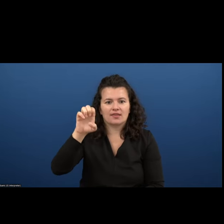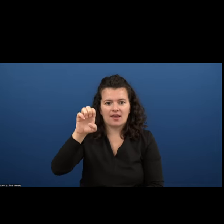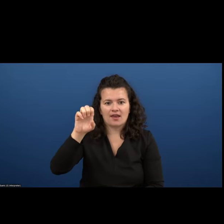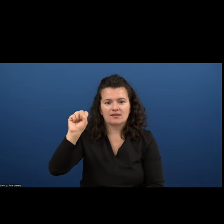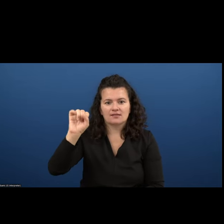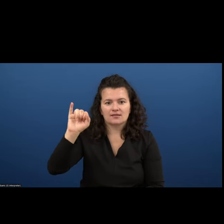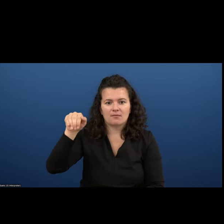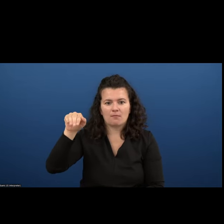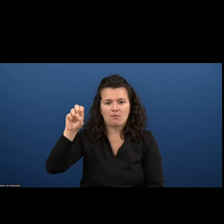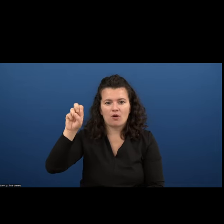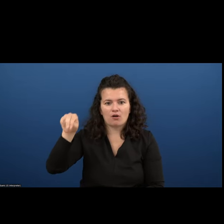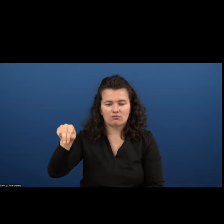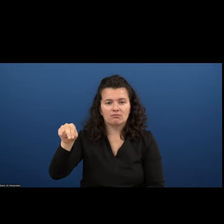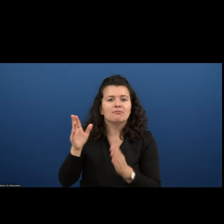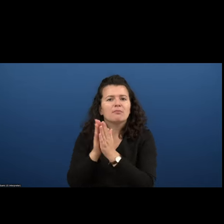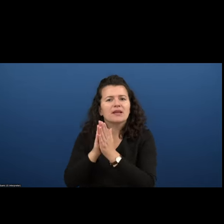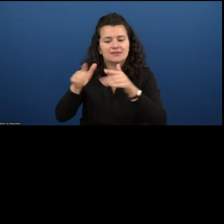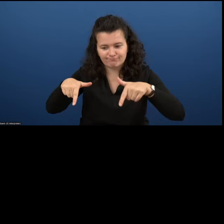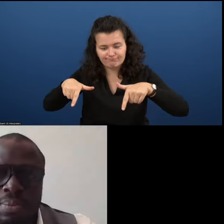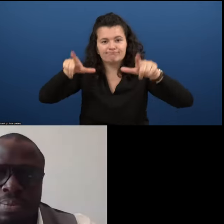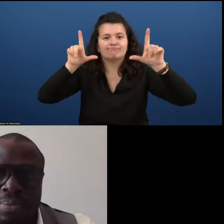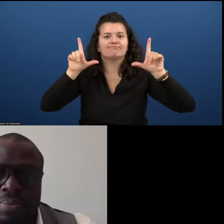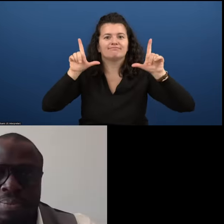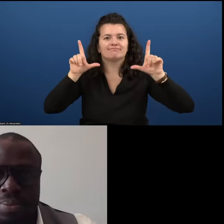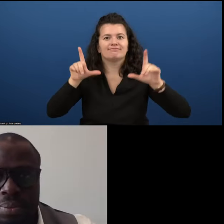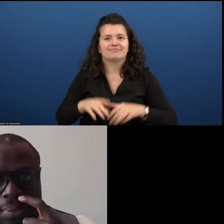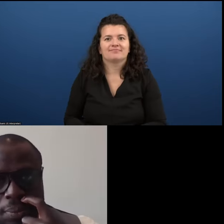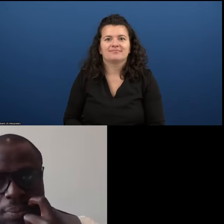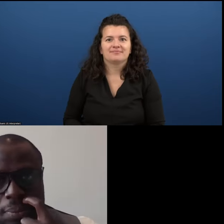10:16:25 Merci beaucoup it. 10:16:25 Excuse me see the